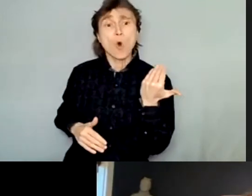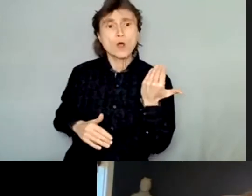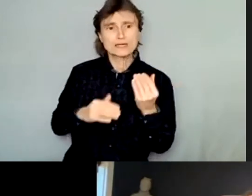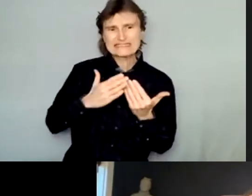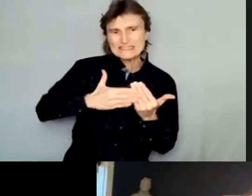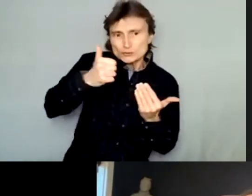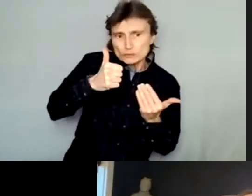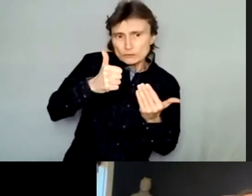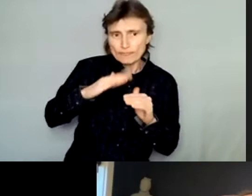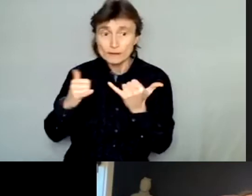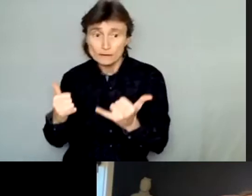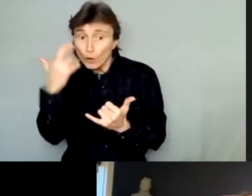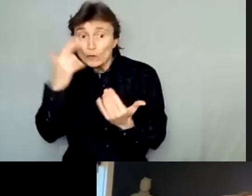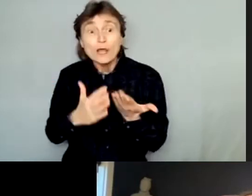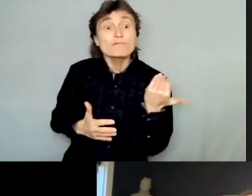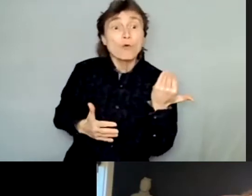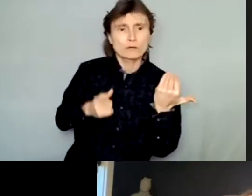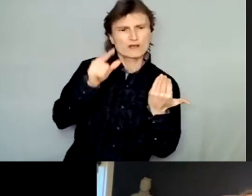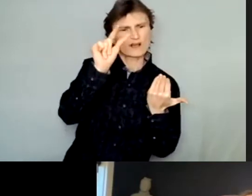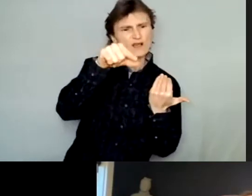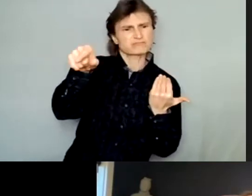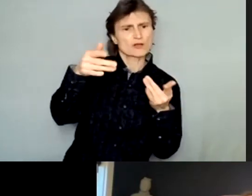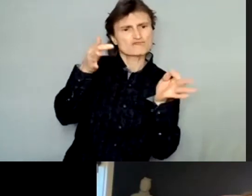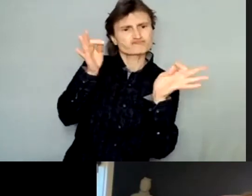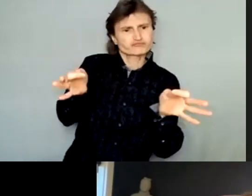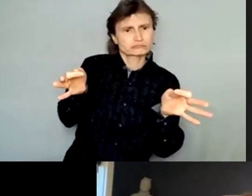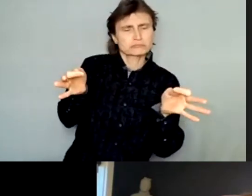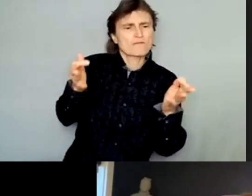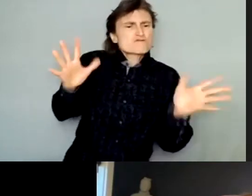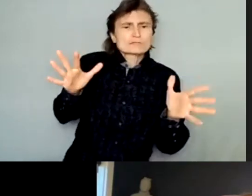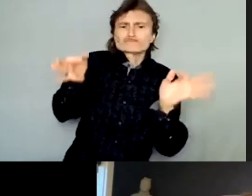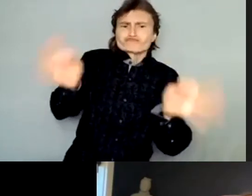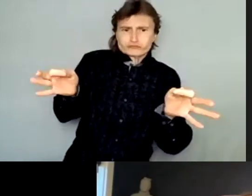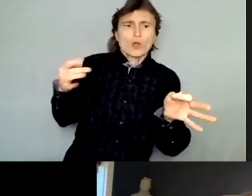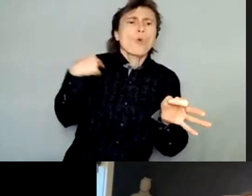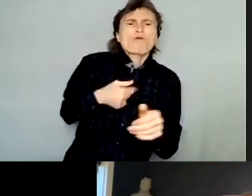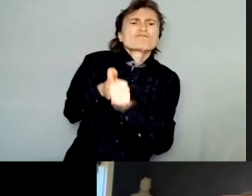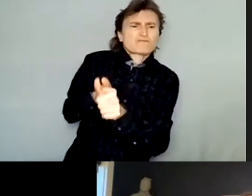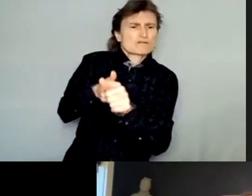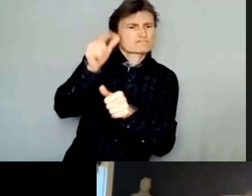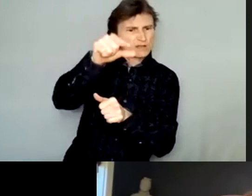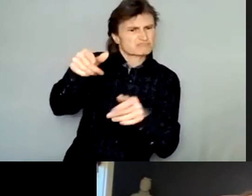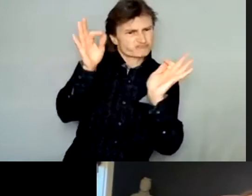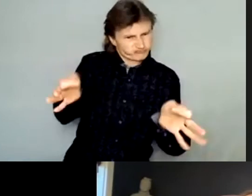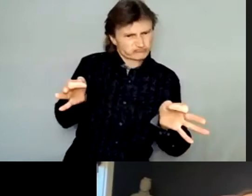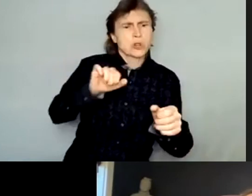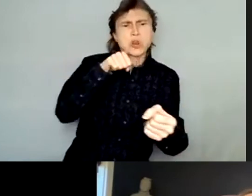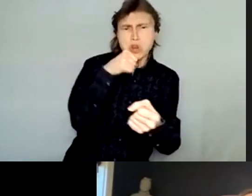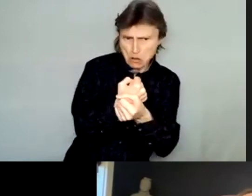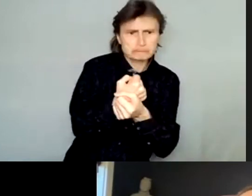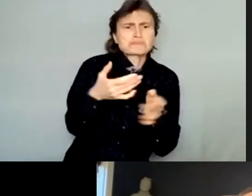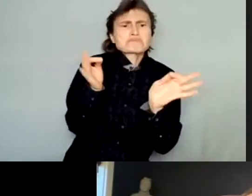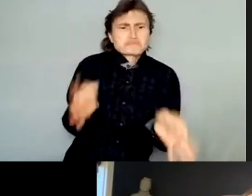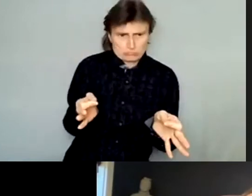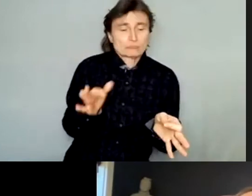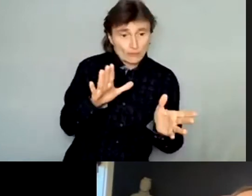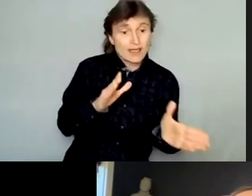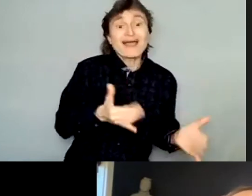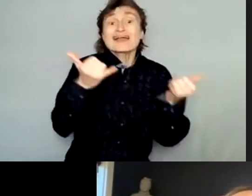And here we are in 2022, and it just when we didn't think it was possible to know less